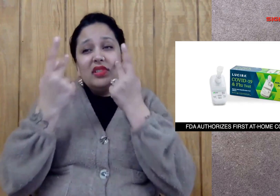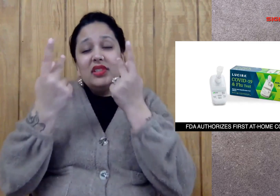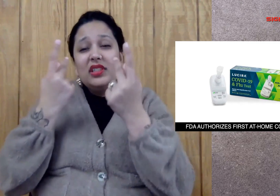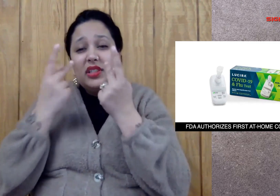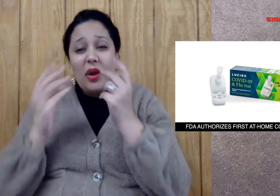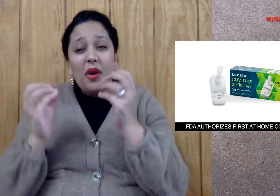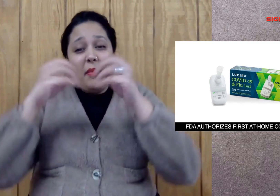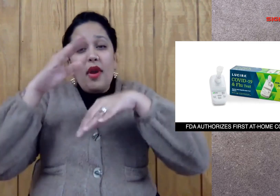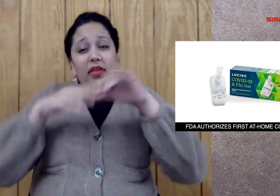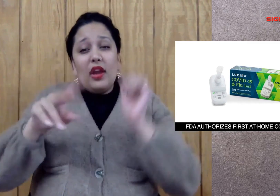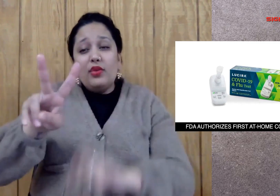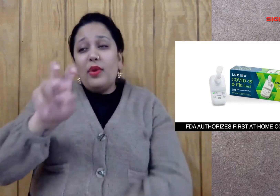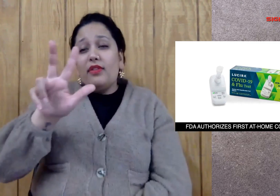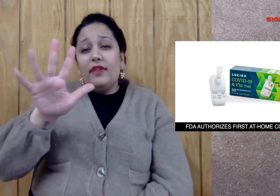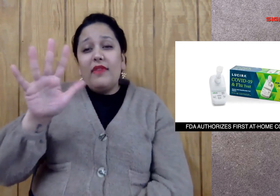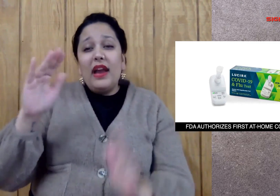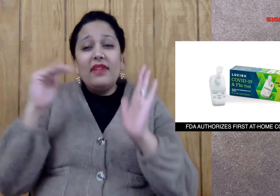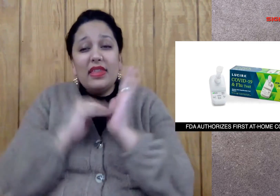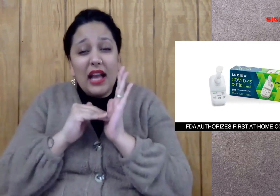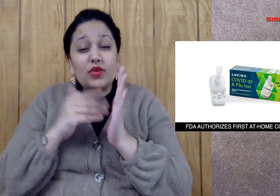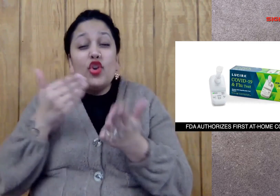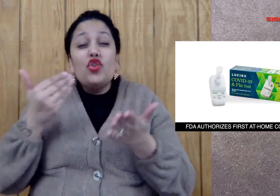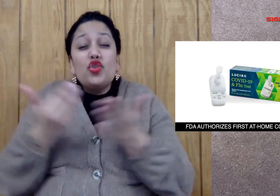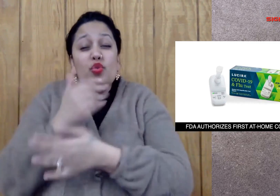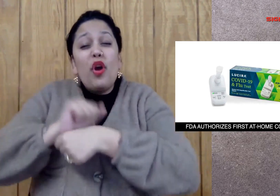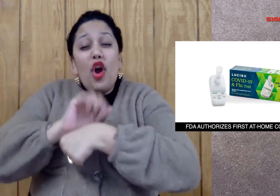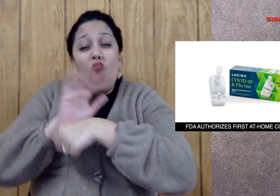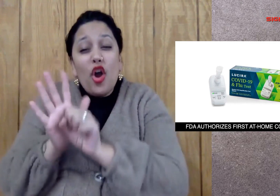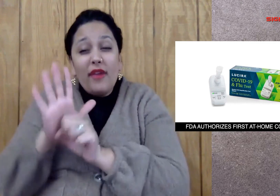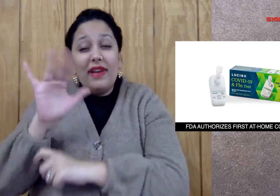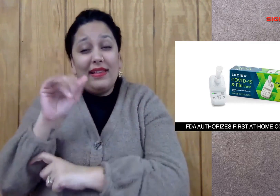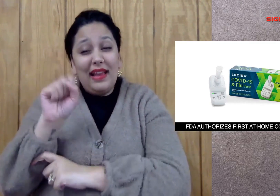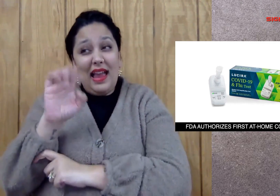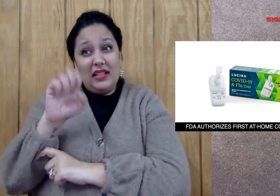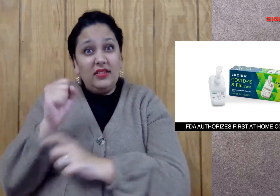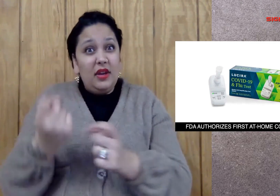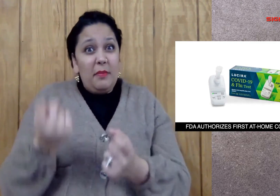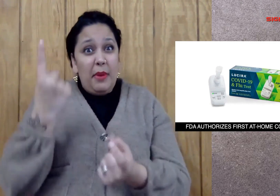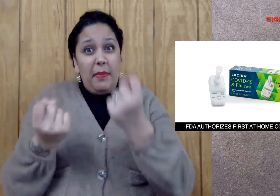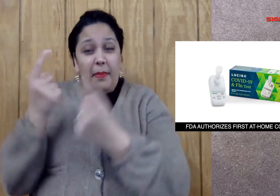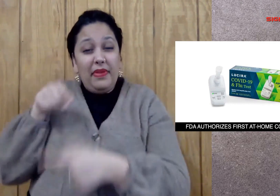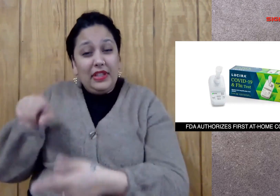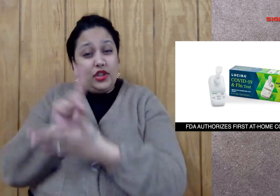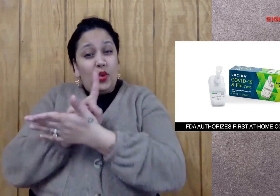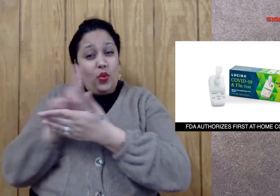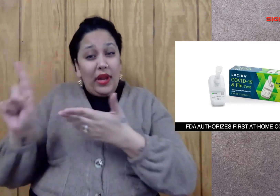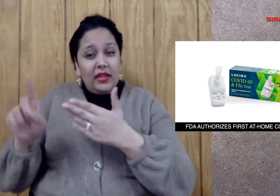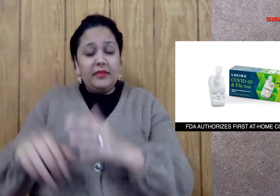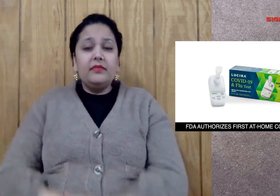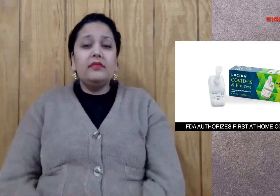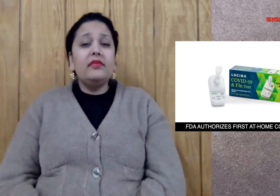But the US has seen more than 235,000 new covid cases this week.